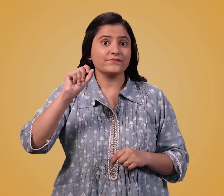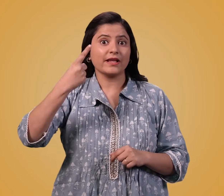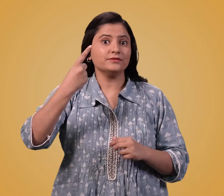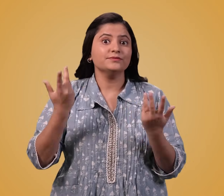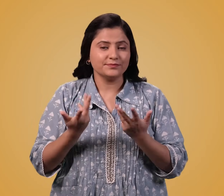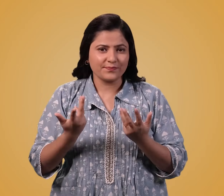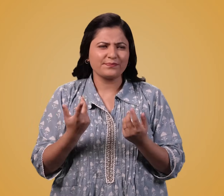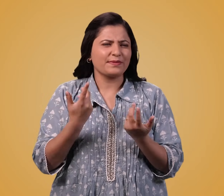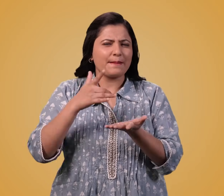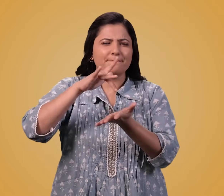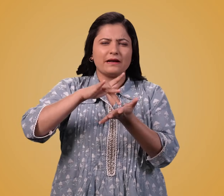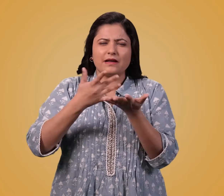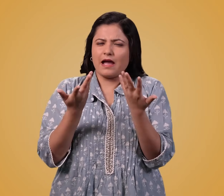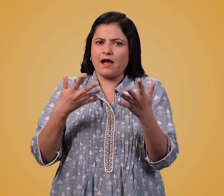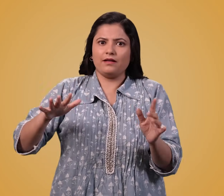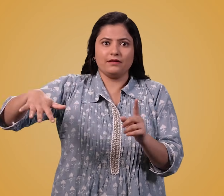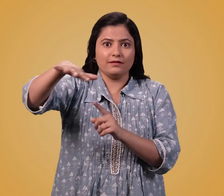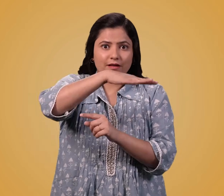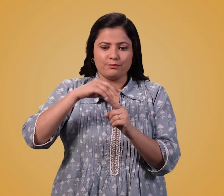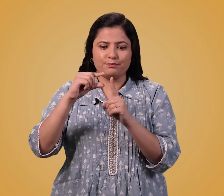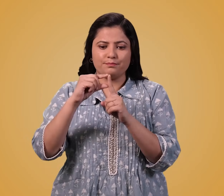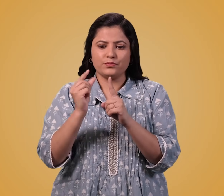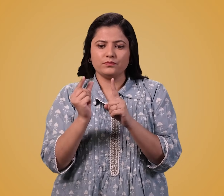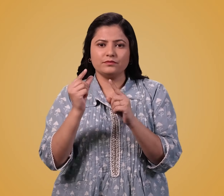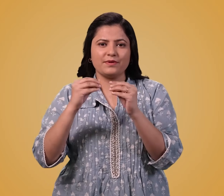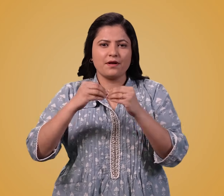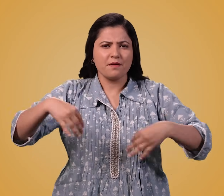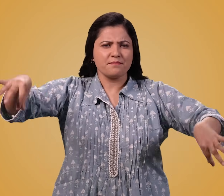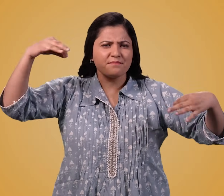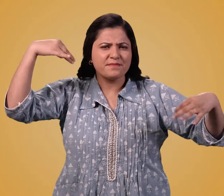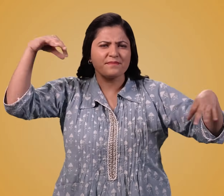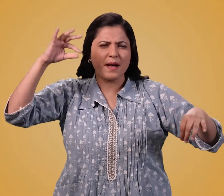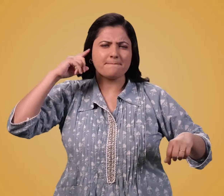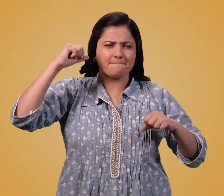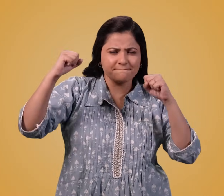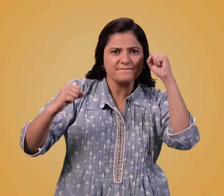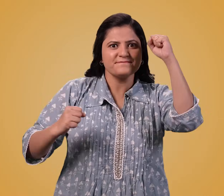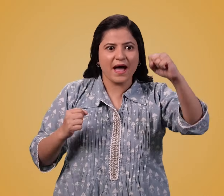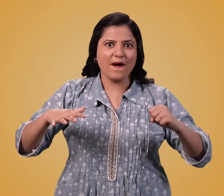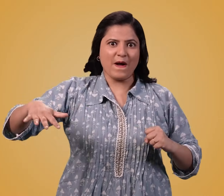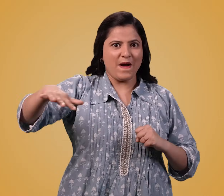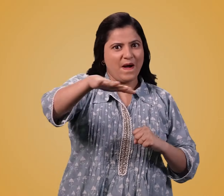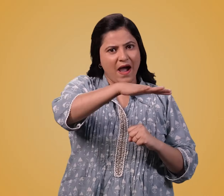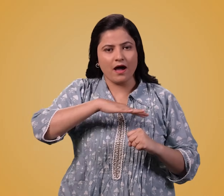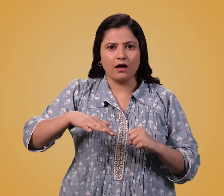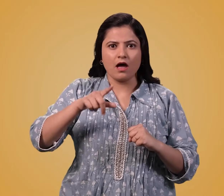1. When you go to a pub,